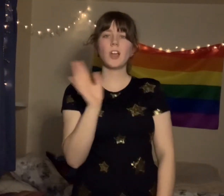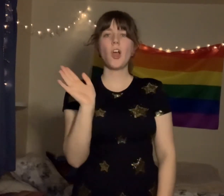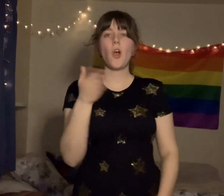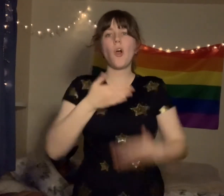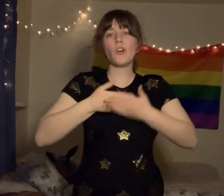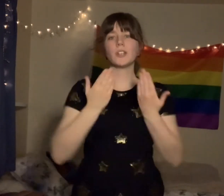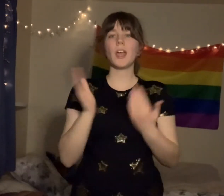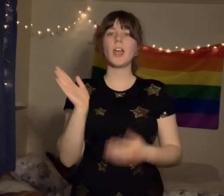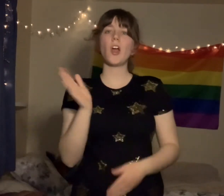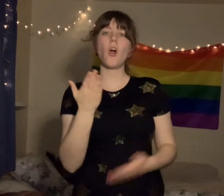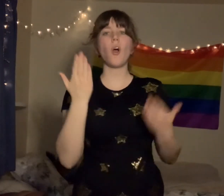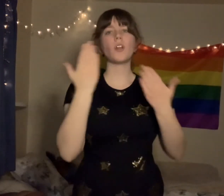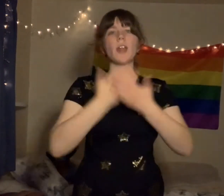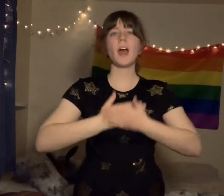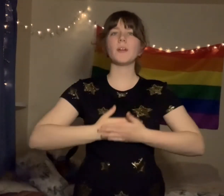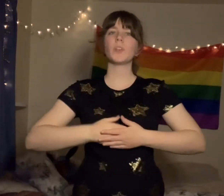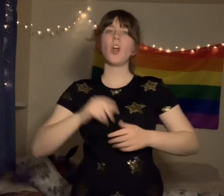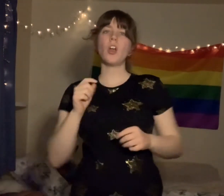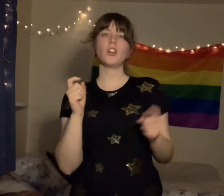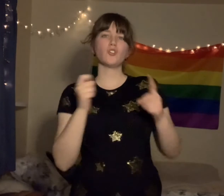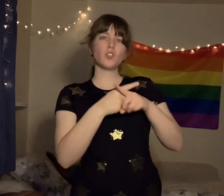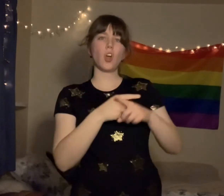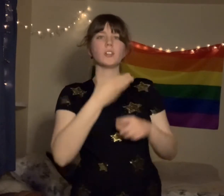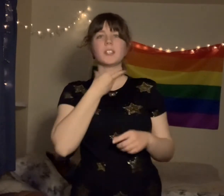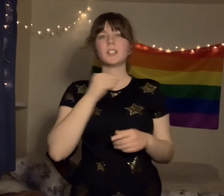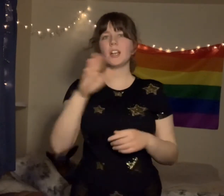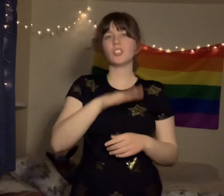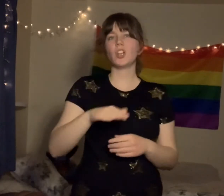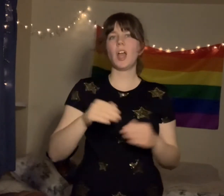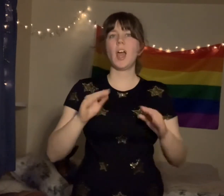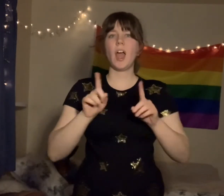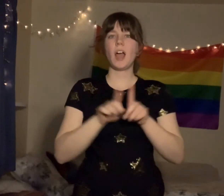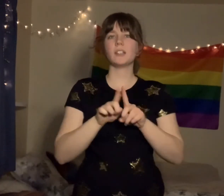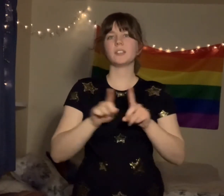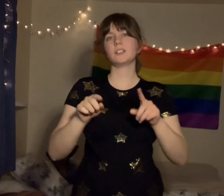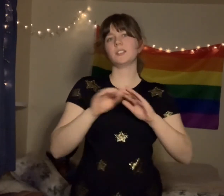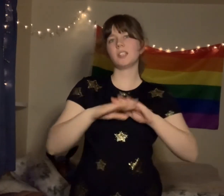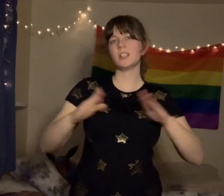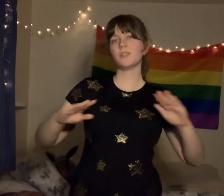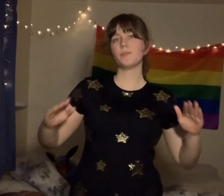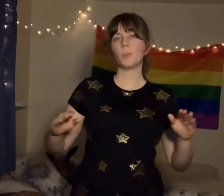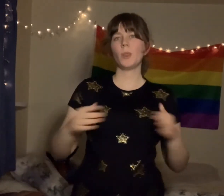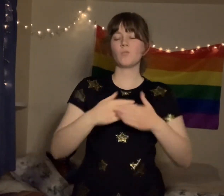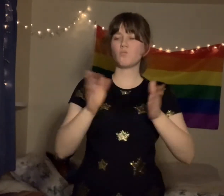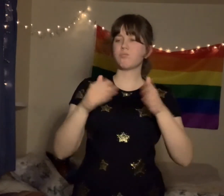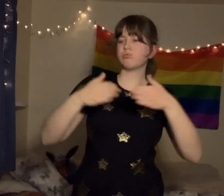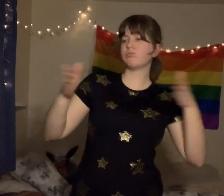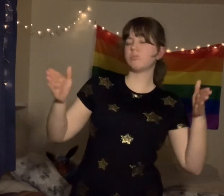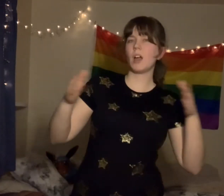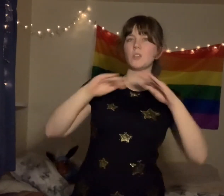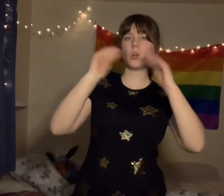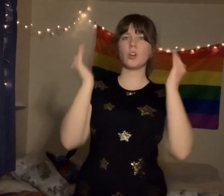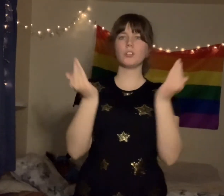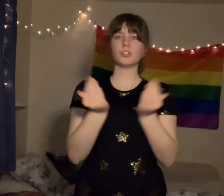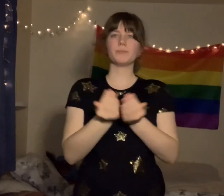All day, all night Across deserts and seas wide and wide world